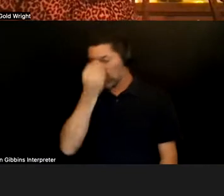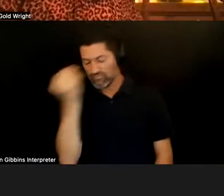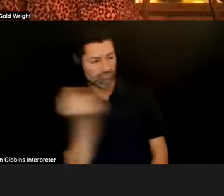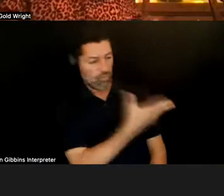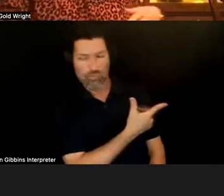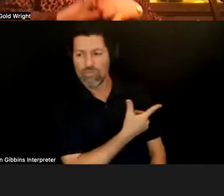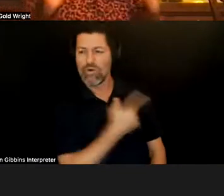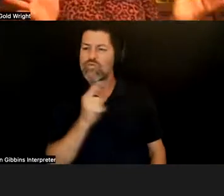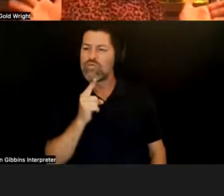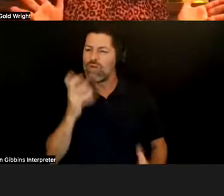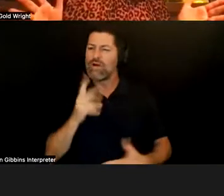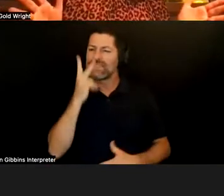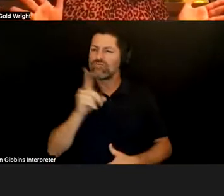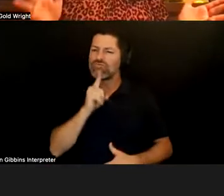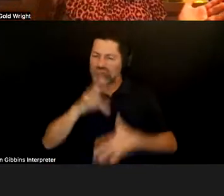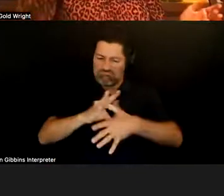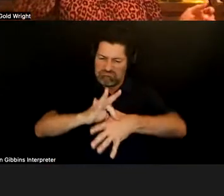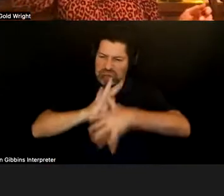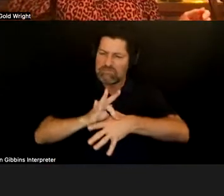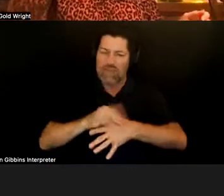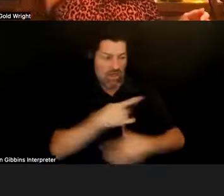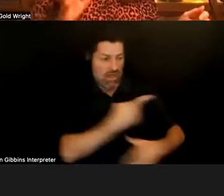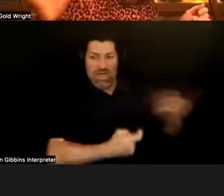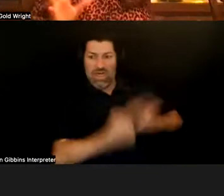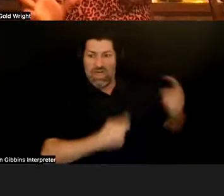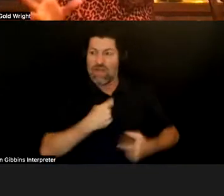real, because they're asking a lot of questions about you, and you're not giving me very much